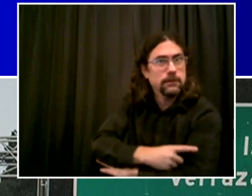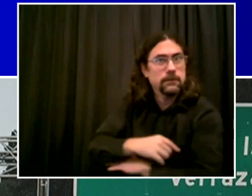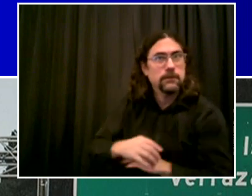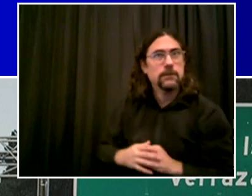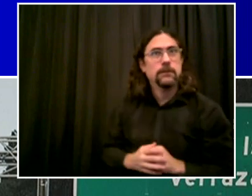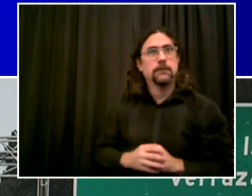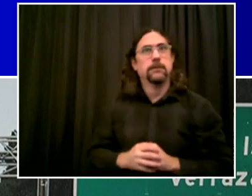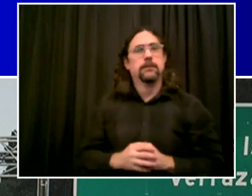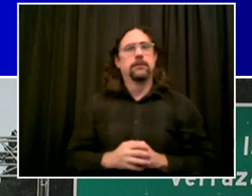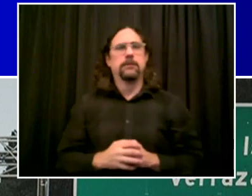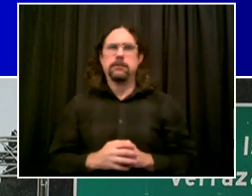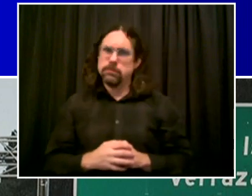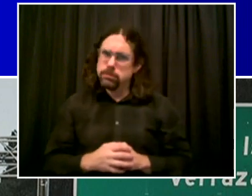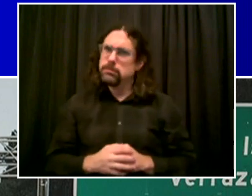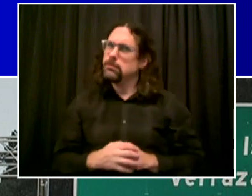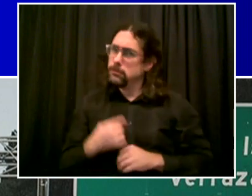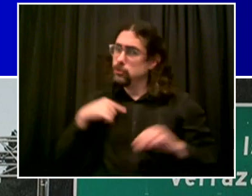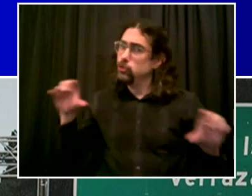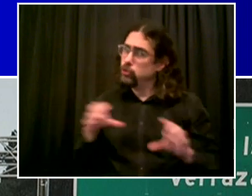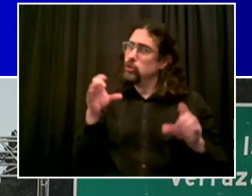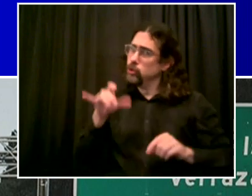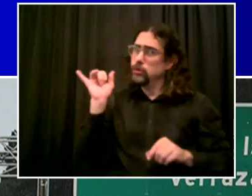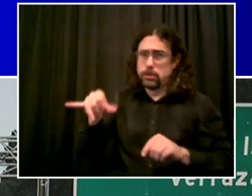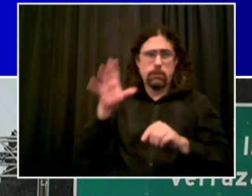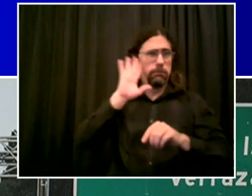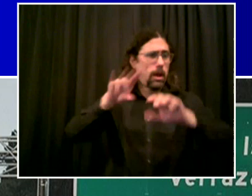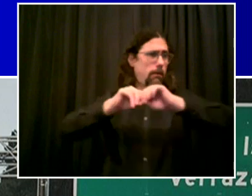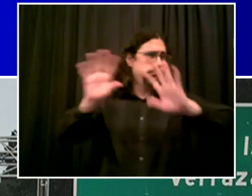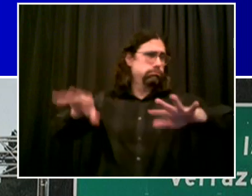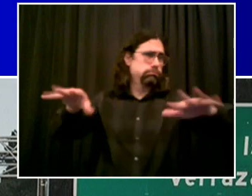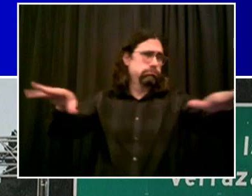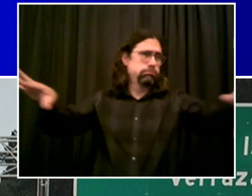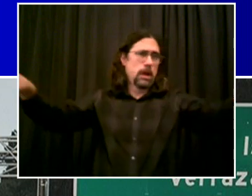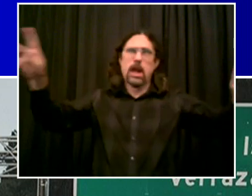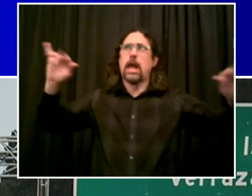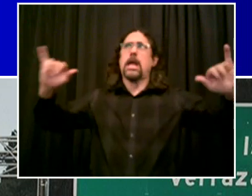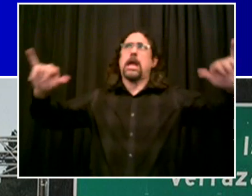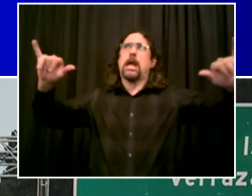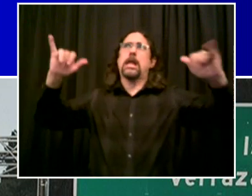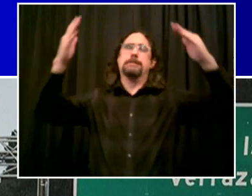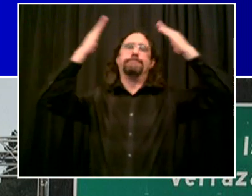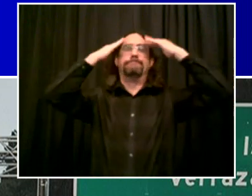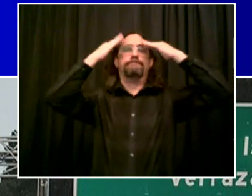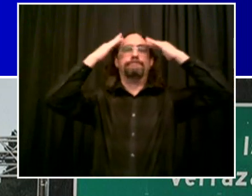IT ALSO SPREADS THE WORD TO ALL NEW YORRKES NDA VISITORS THAT THIS IS REALLY SERIOUS.